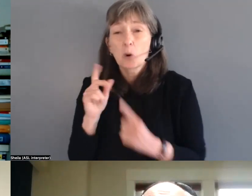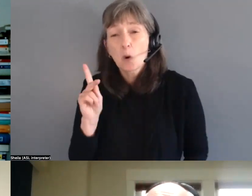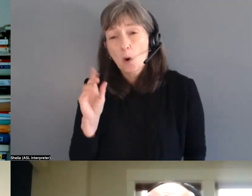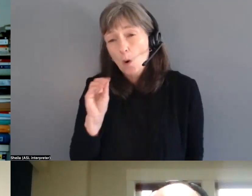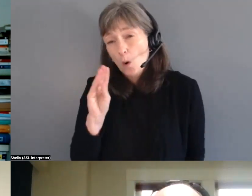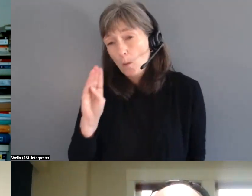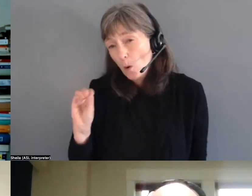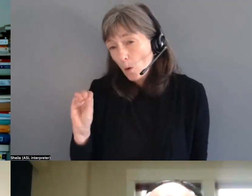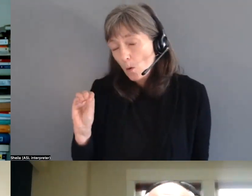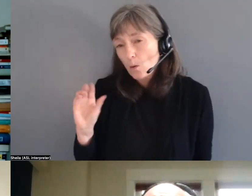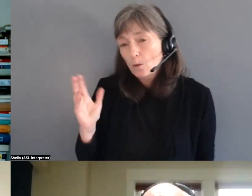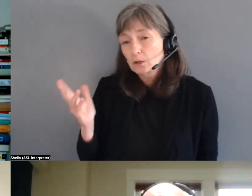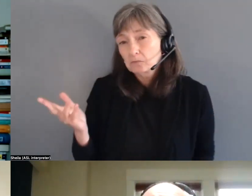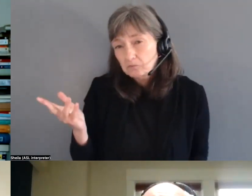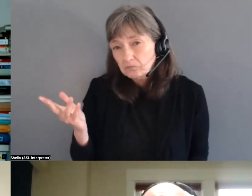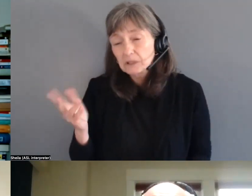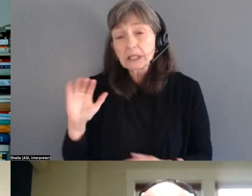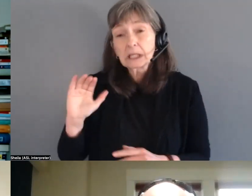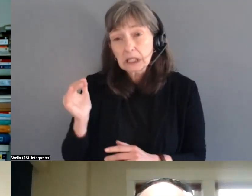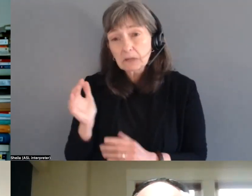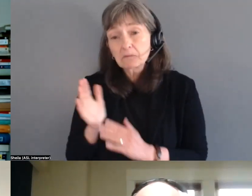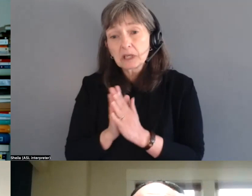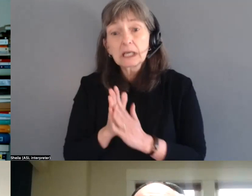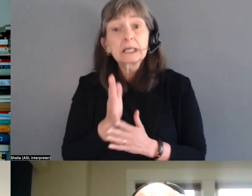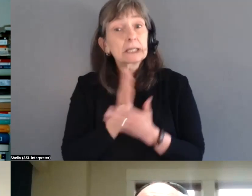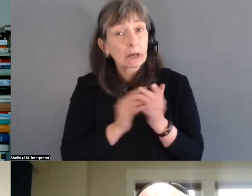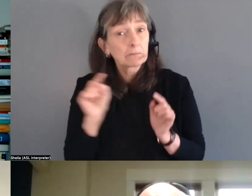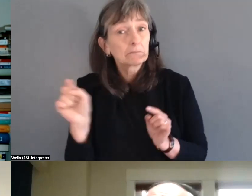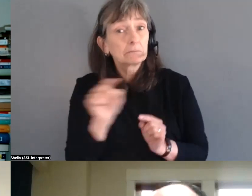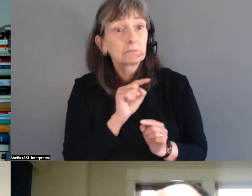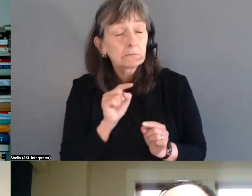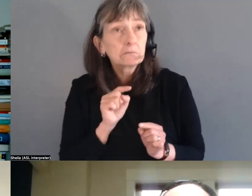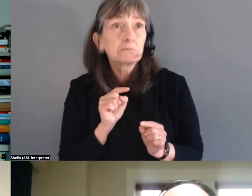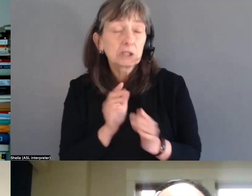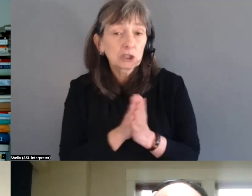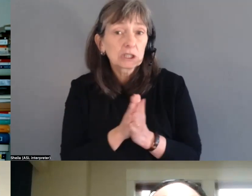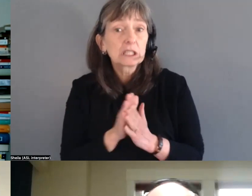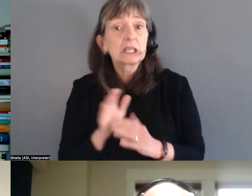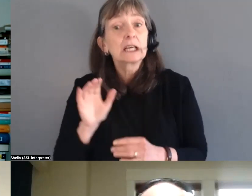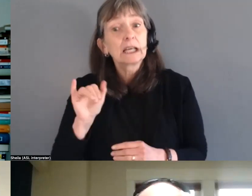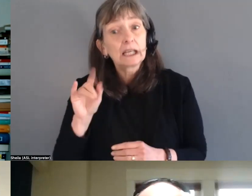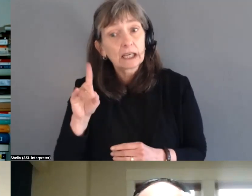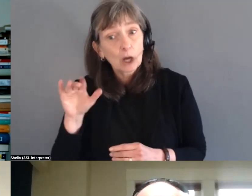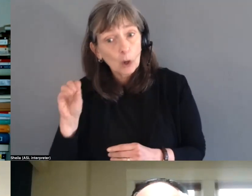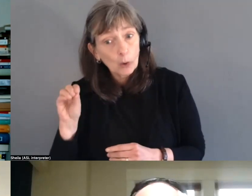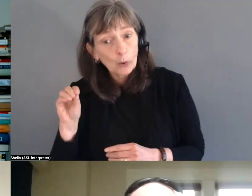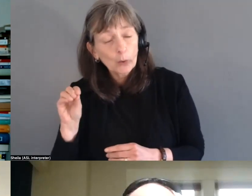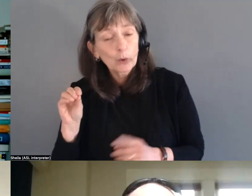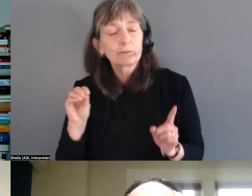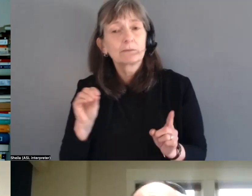There is interest including plans for Indigo. Amazon uses Thema in Europe, but not here.